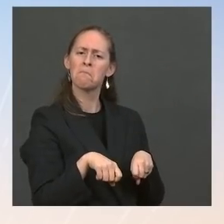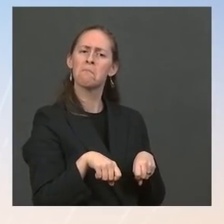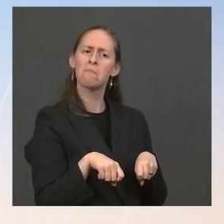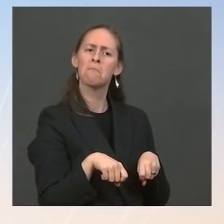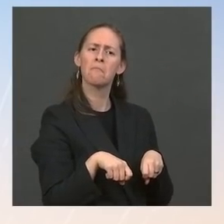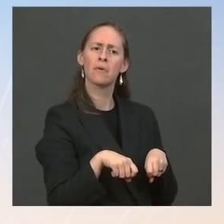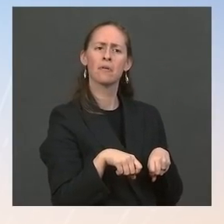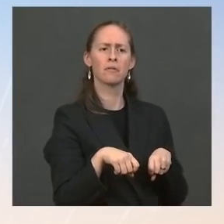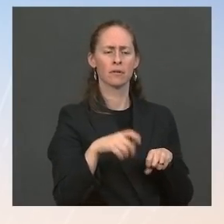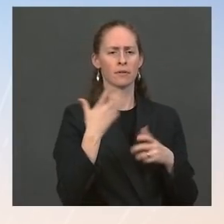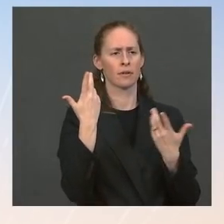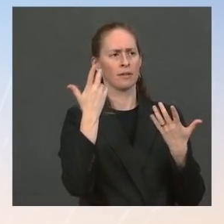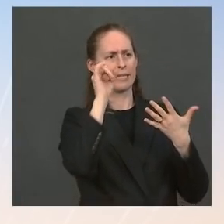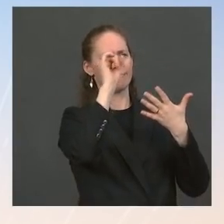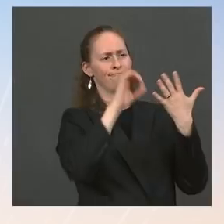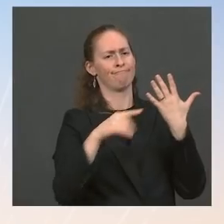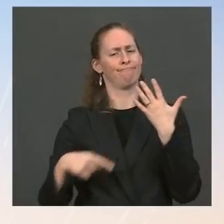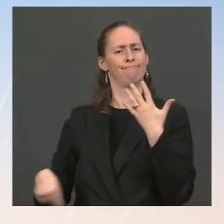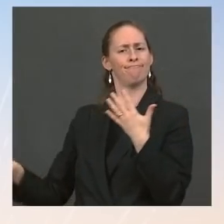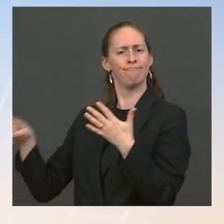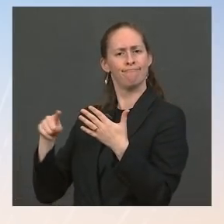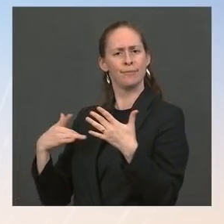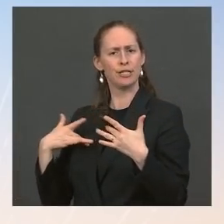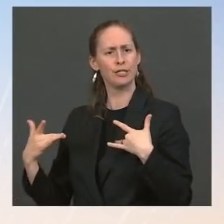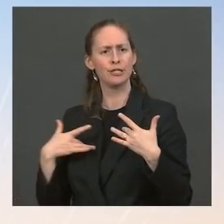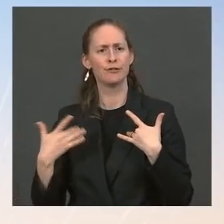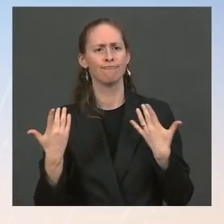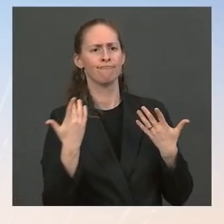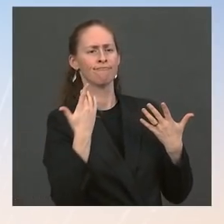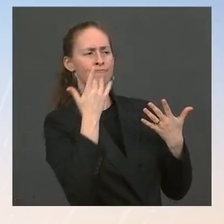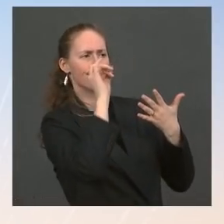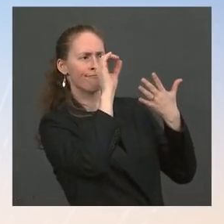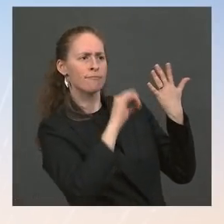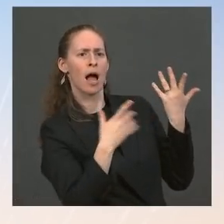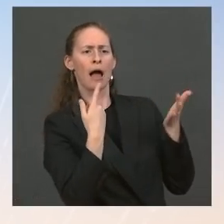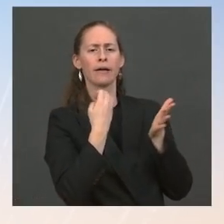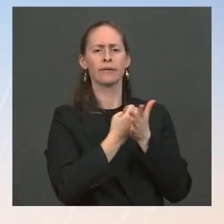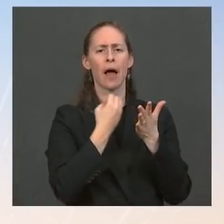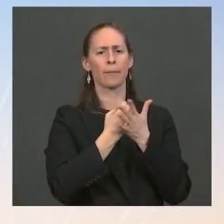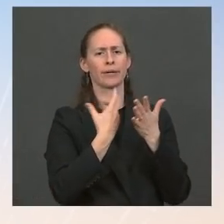whether it's security issues, whether it's economic issues, whether it is human rights issues.